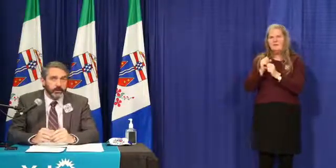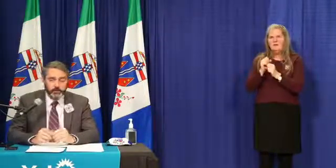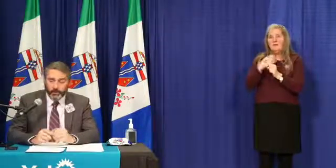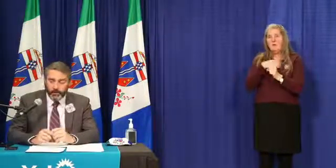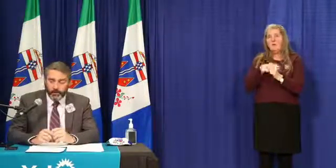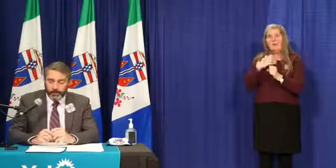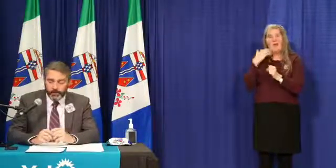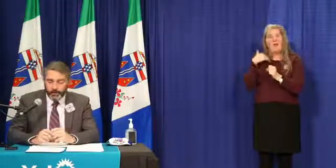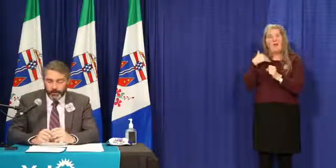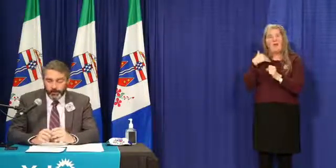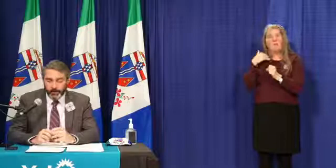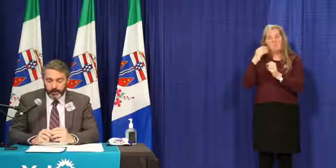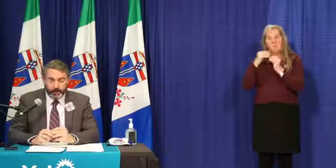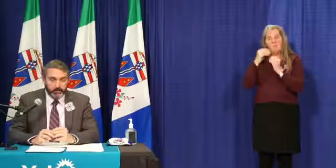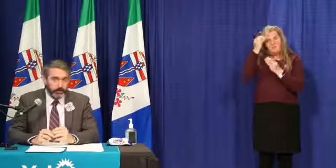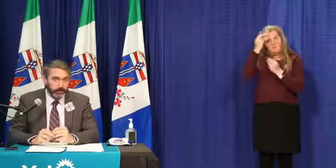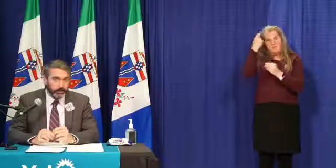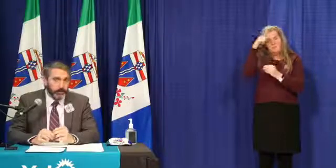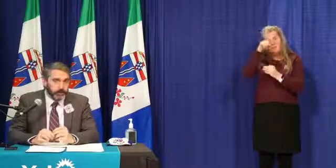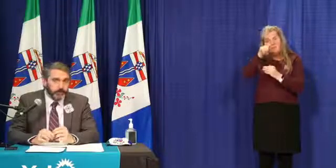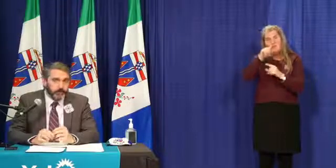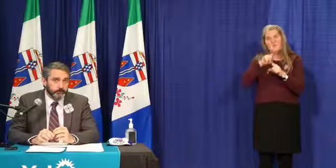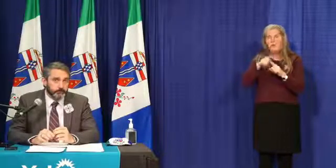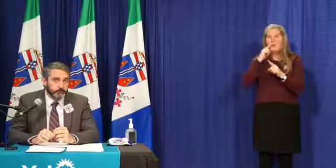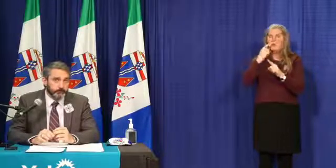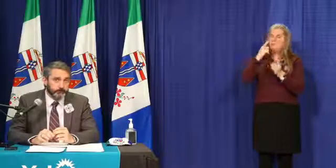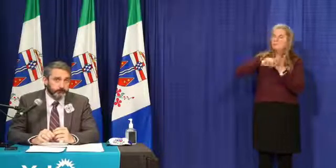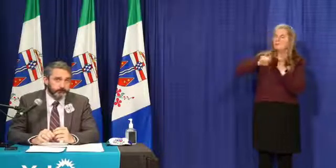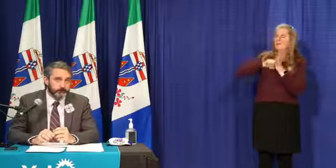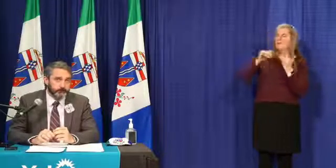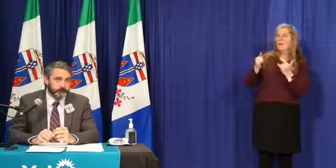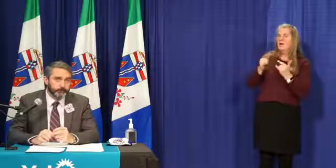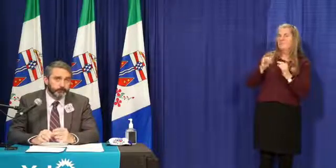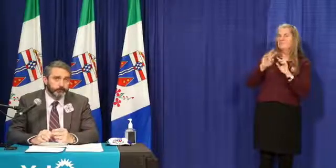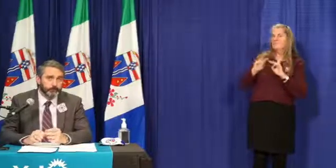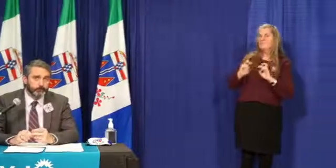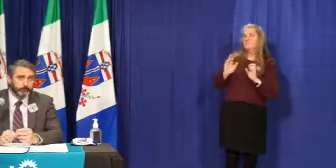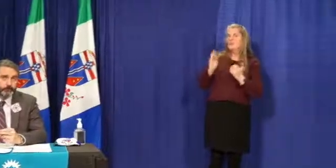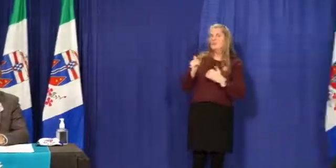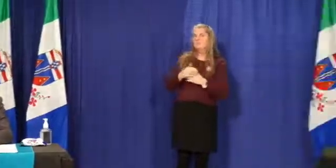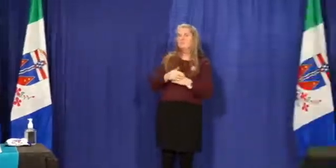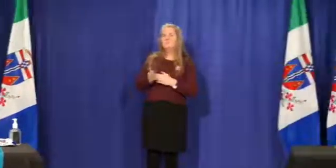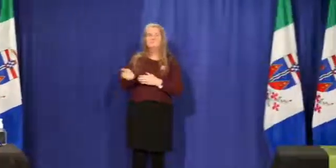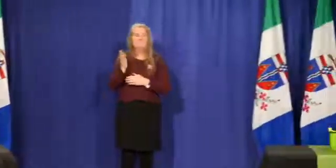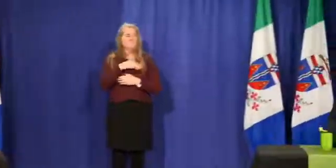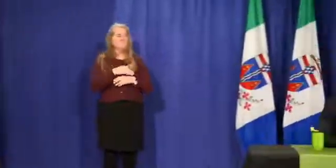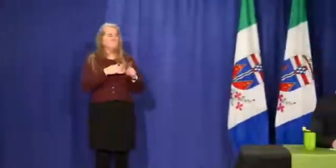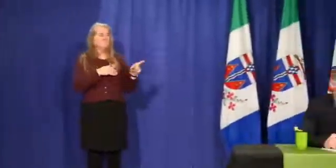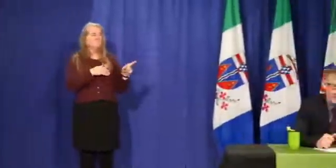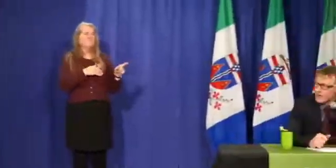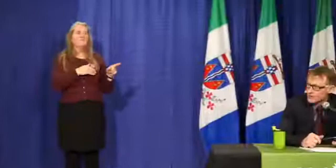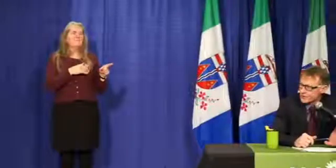to tell you more, but I do know that they are looking into it.